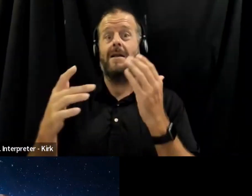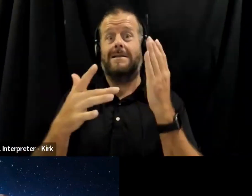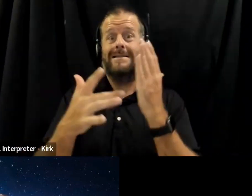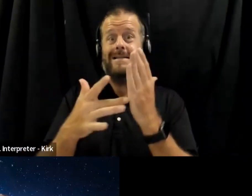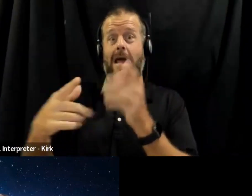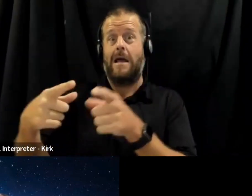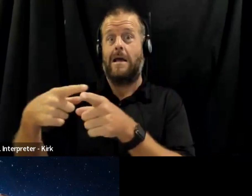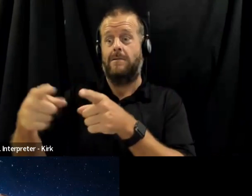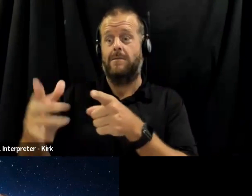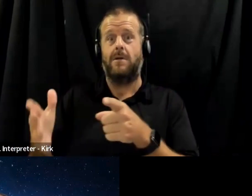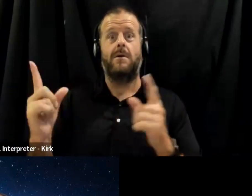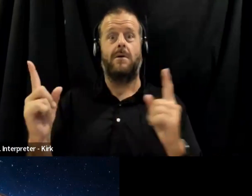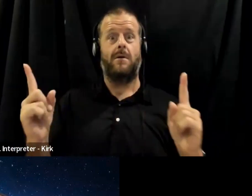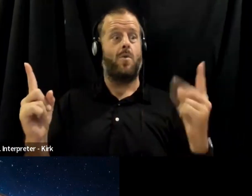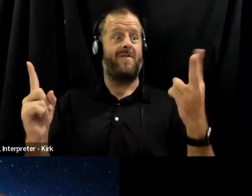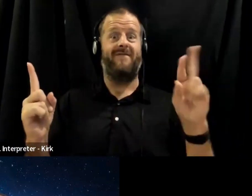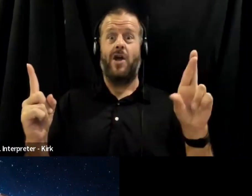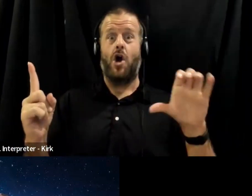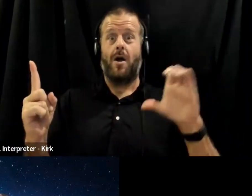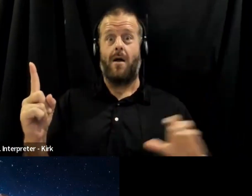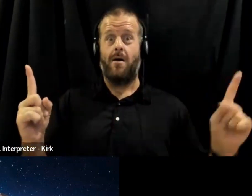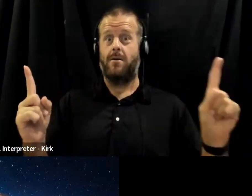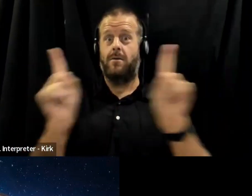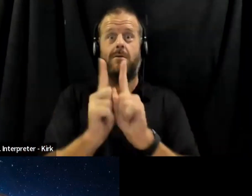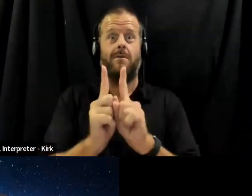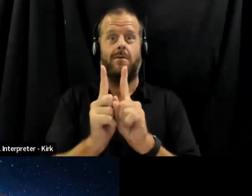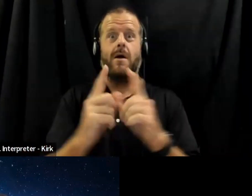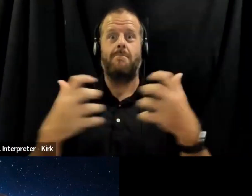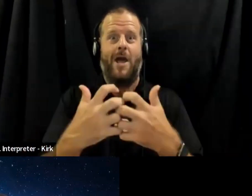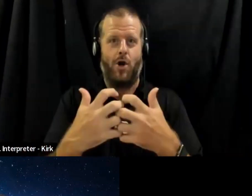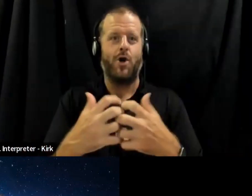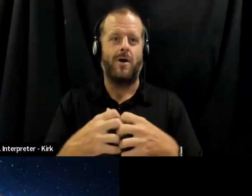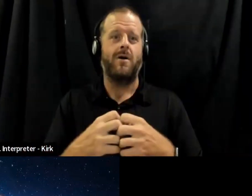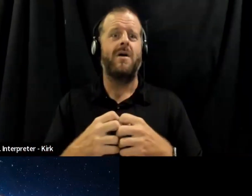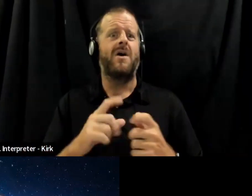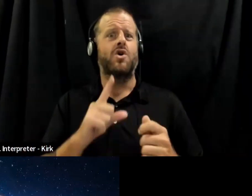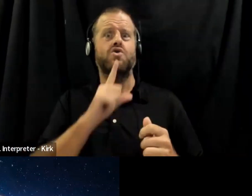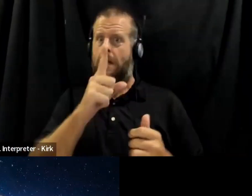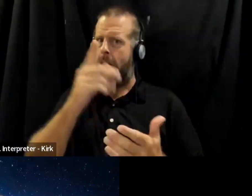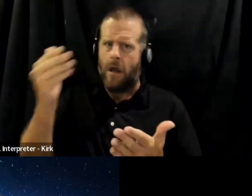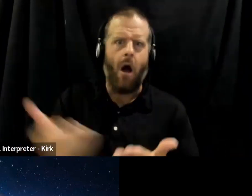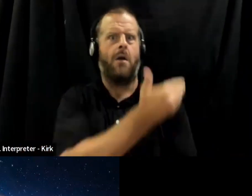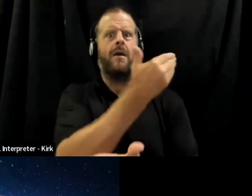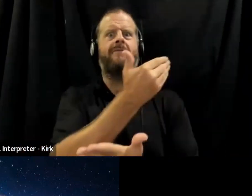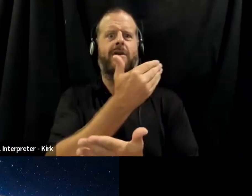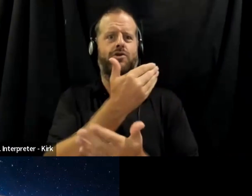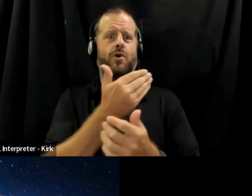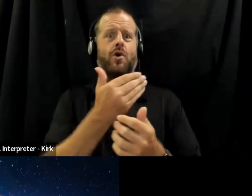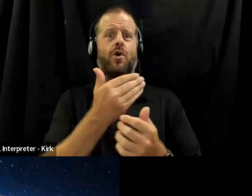other VR clients who needed tech expertise. And that was a really unconventional, but fruitful on road.